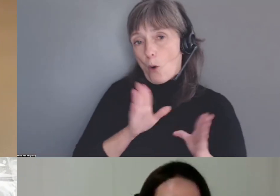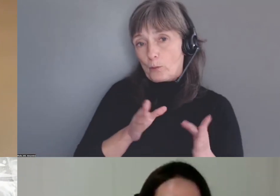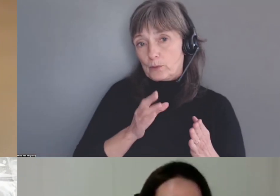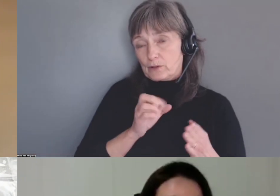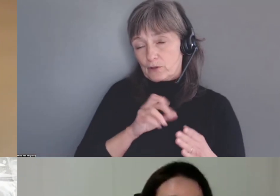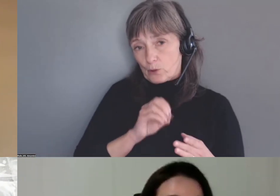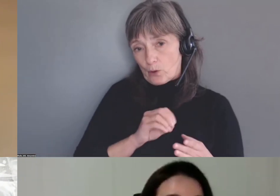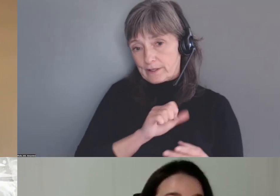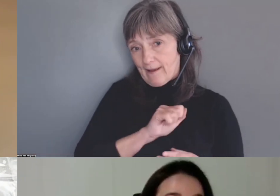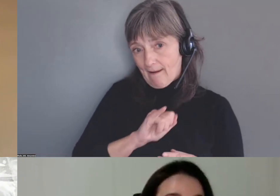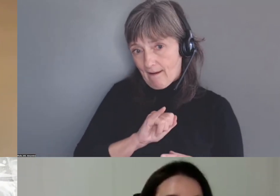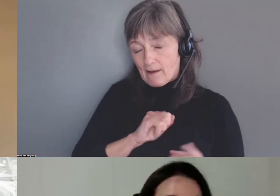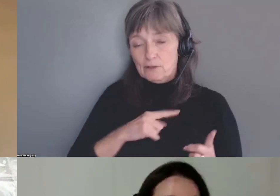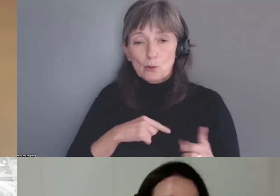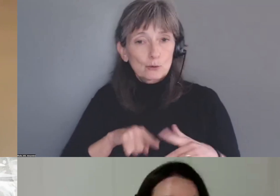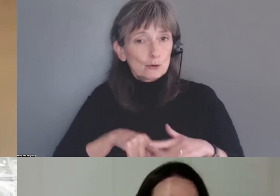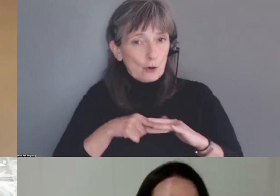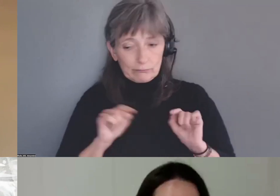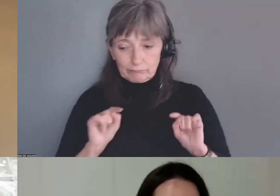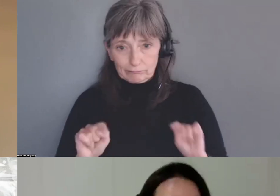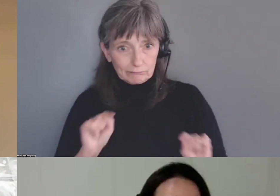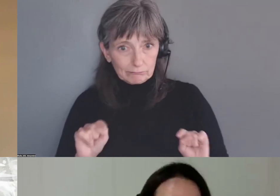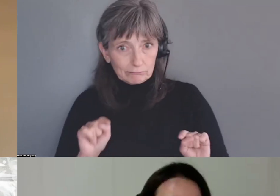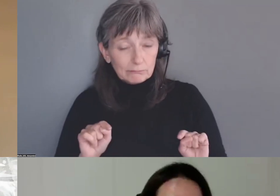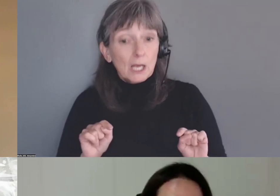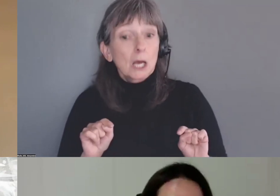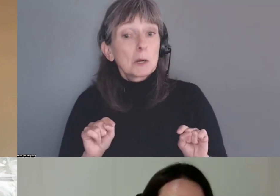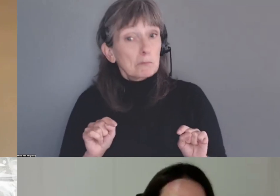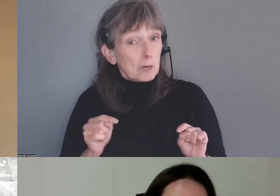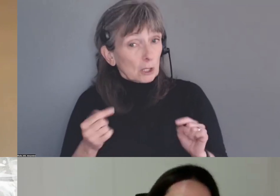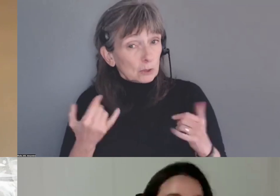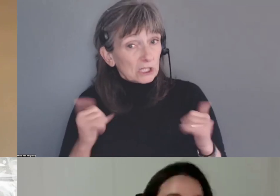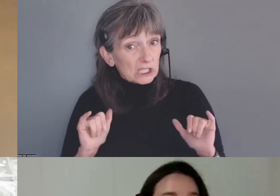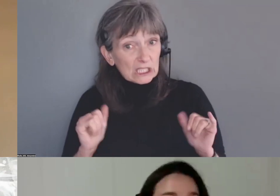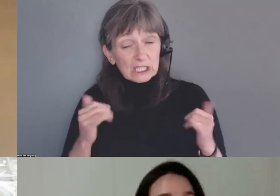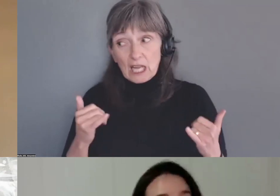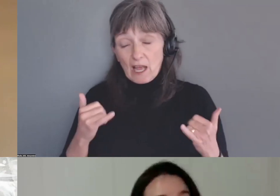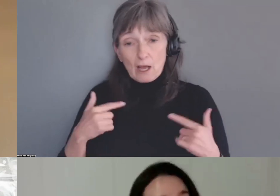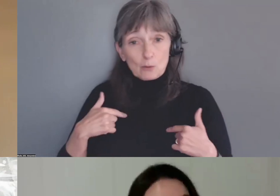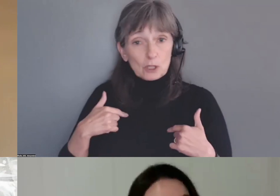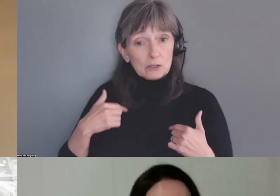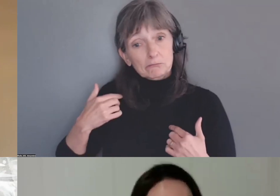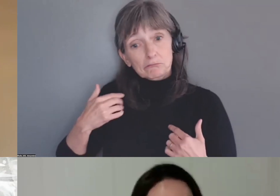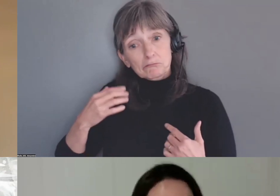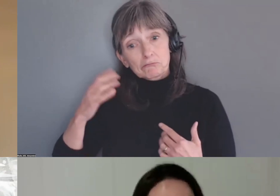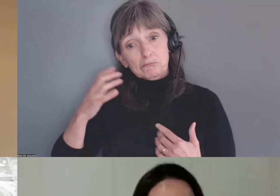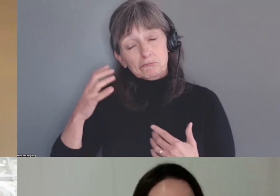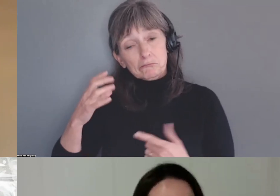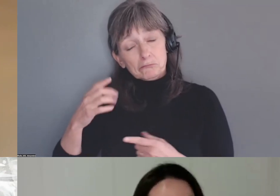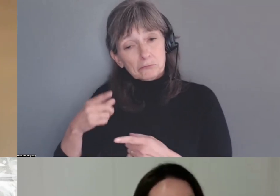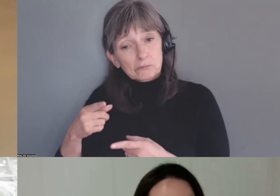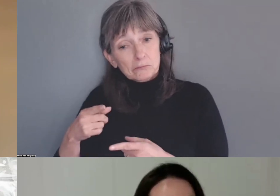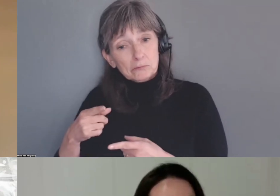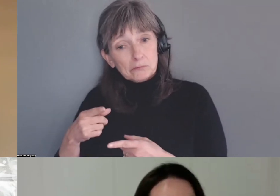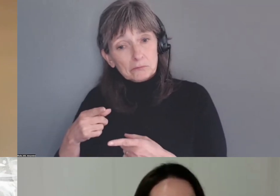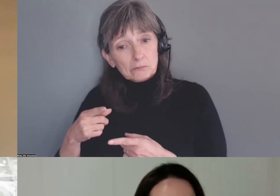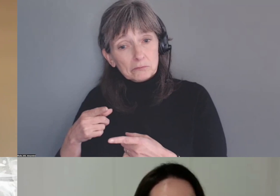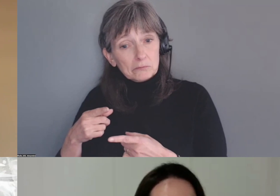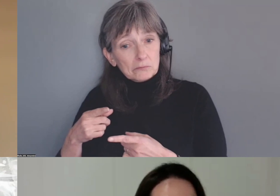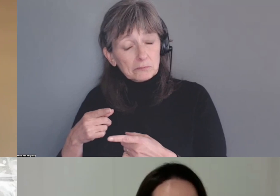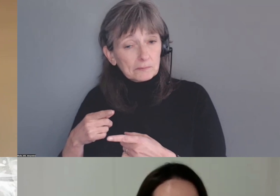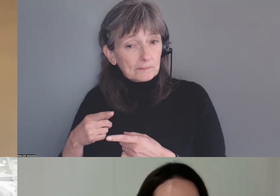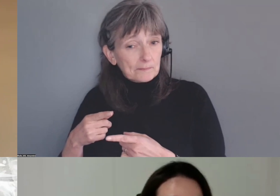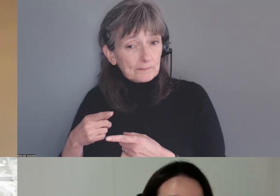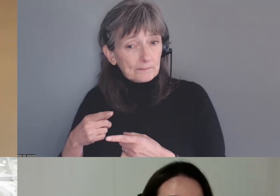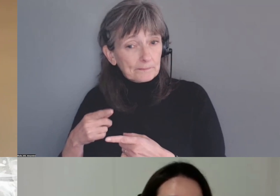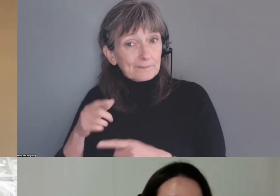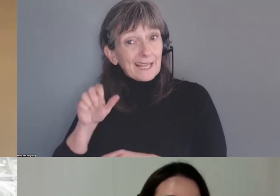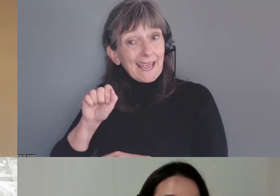with that, but we are already exploring providing alternatives. So, for example, in the AI designer,